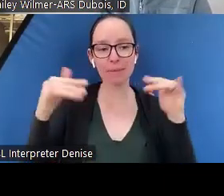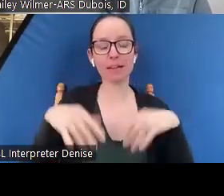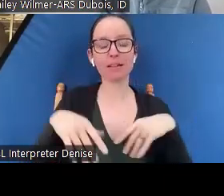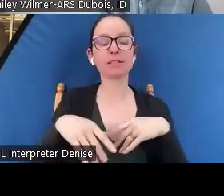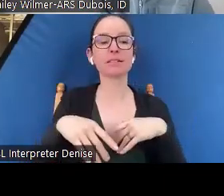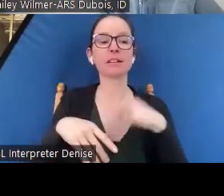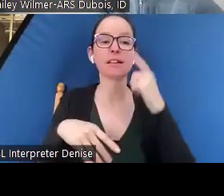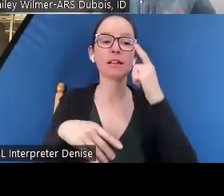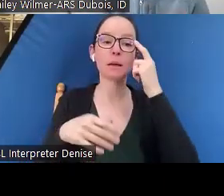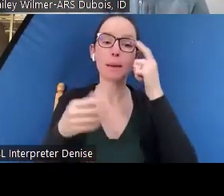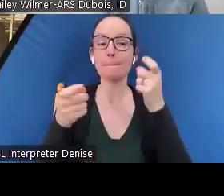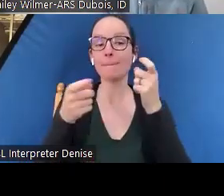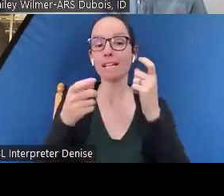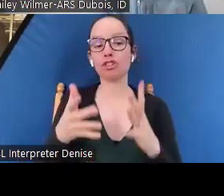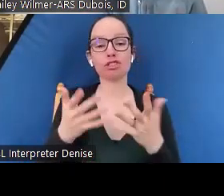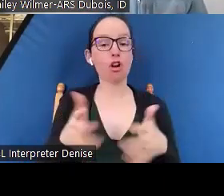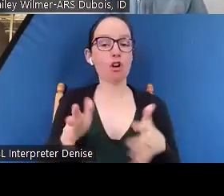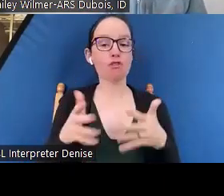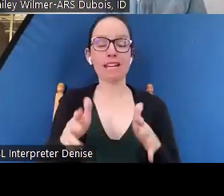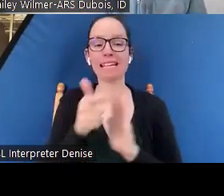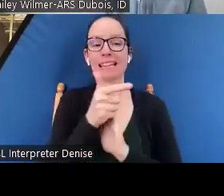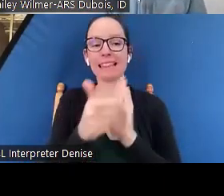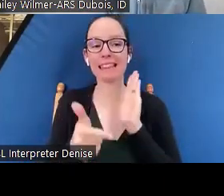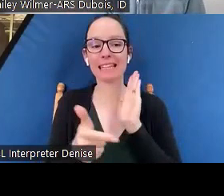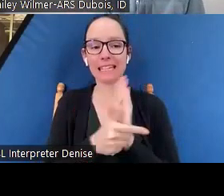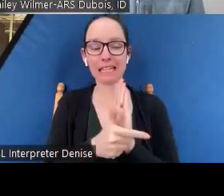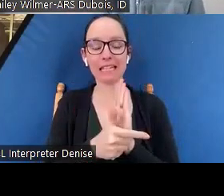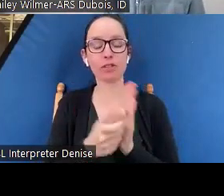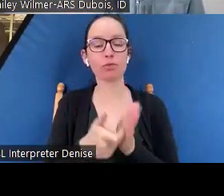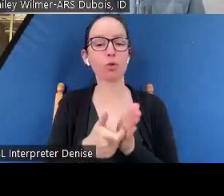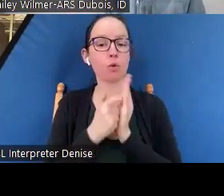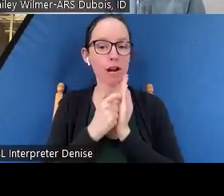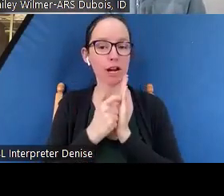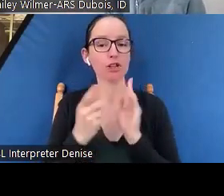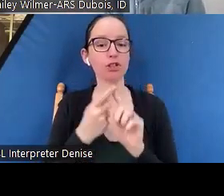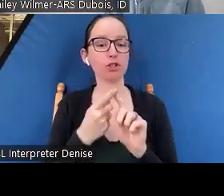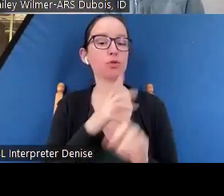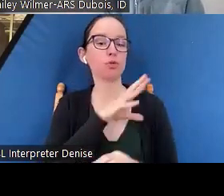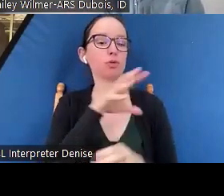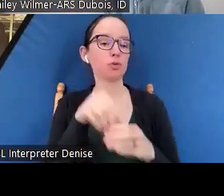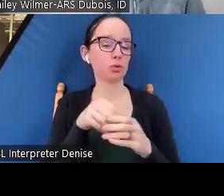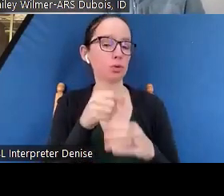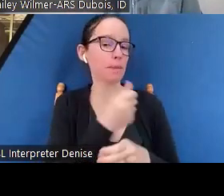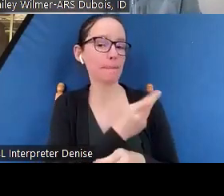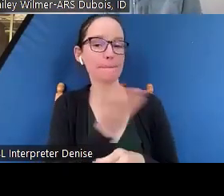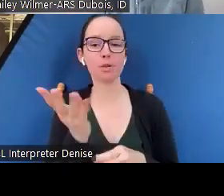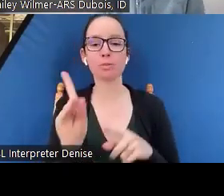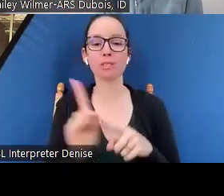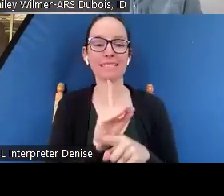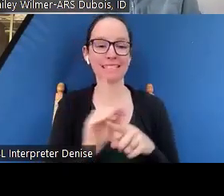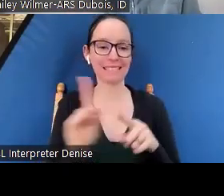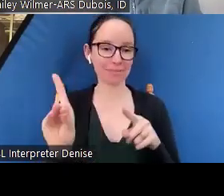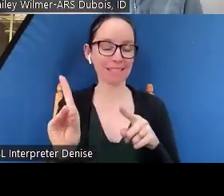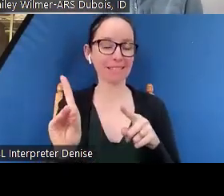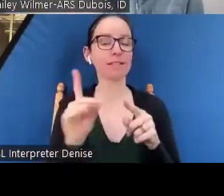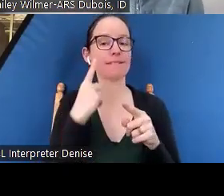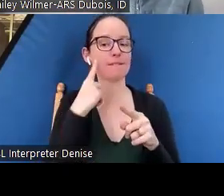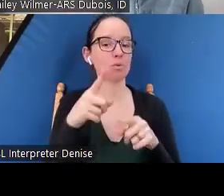already in many cases legally required to integrate multiple disciplines and scales to make their decisions in these landscapes.